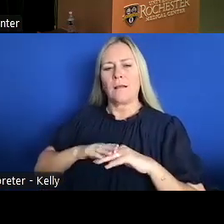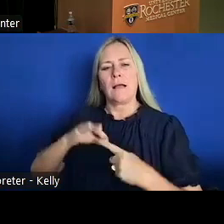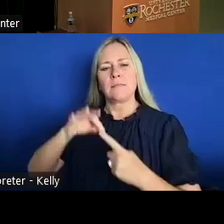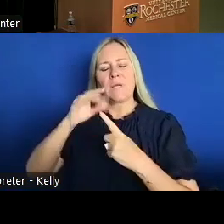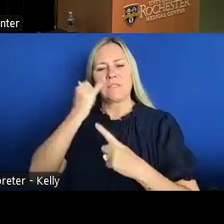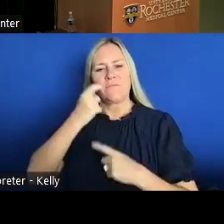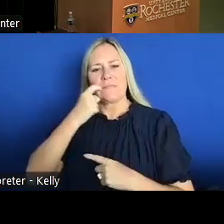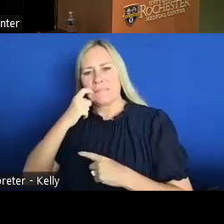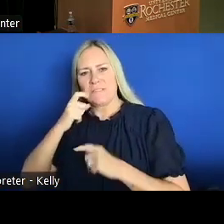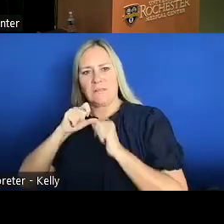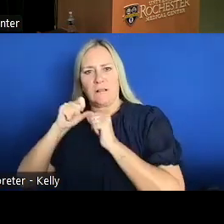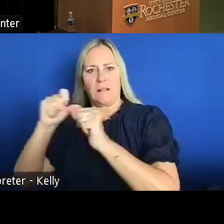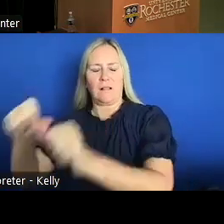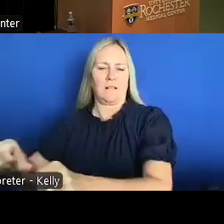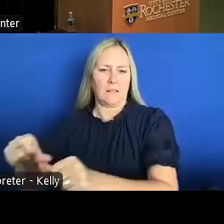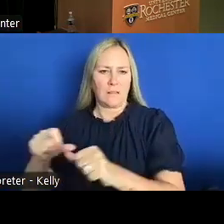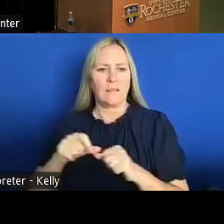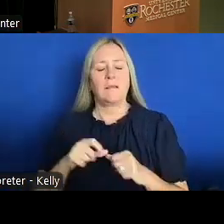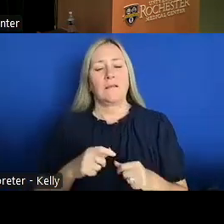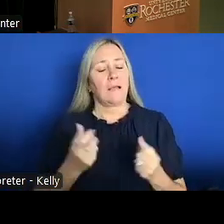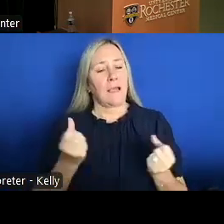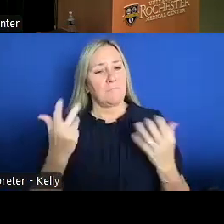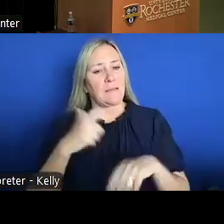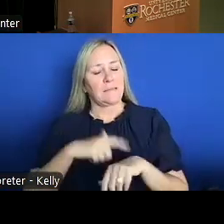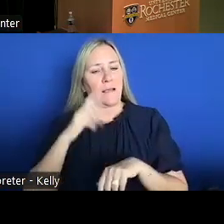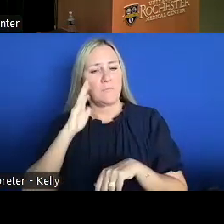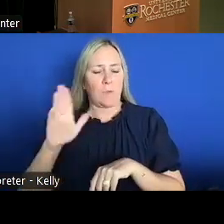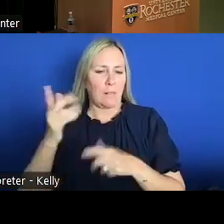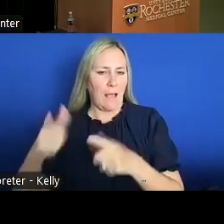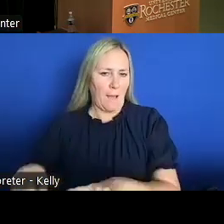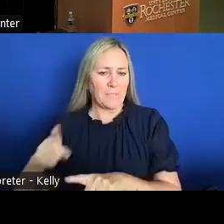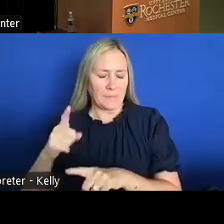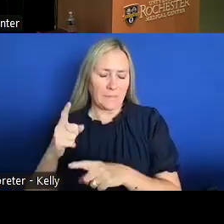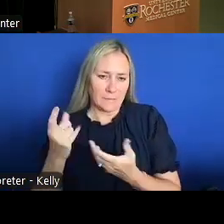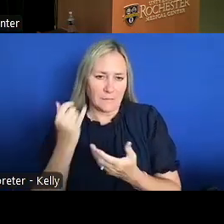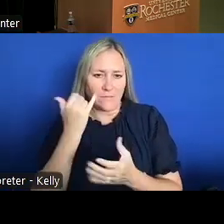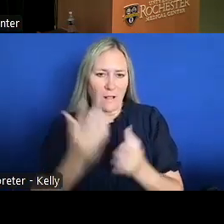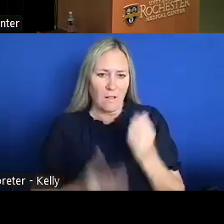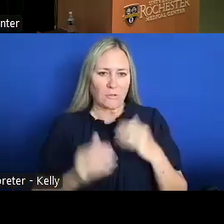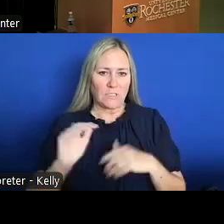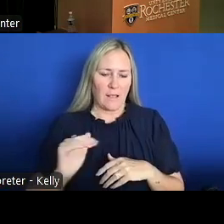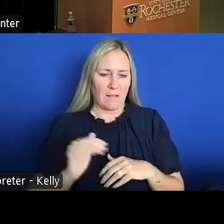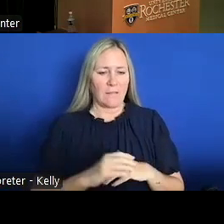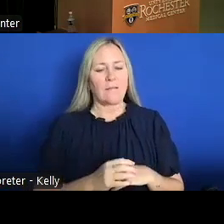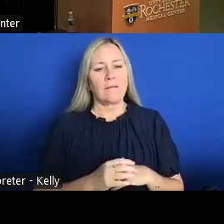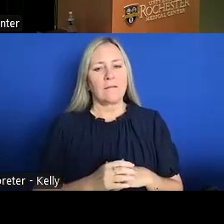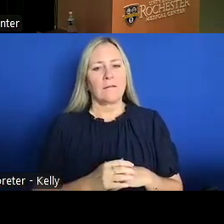of almost losing a child so there are common challenges in shattered assumptions in violent